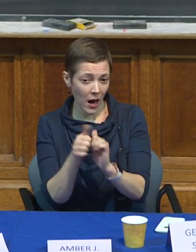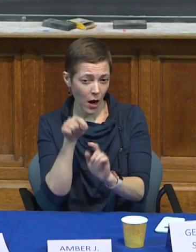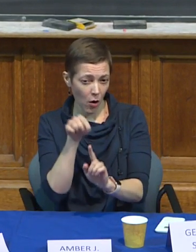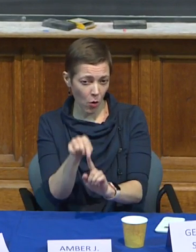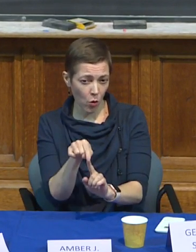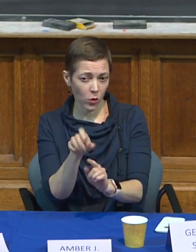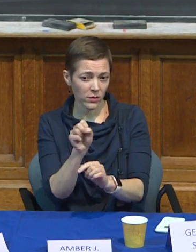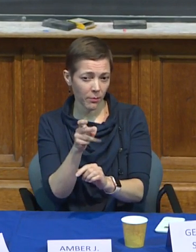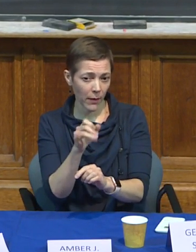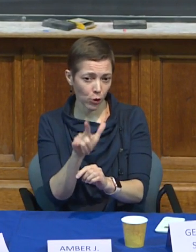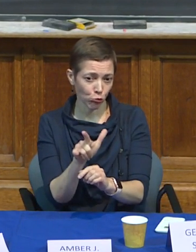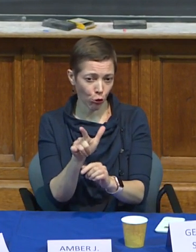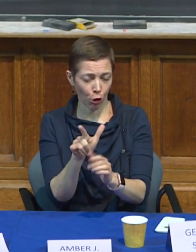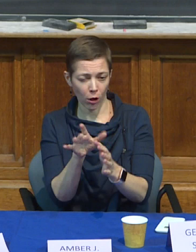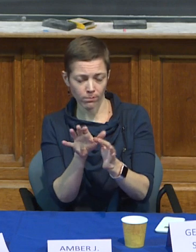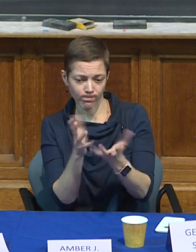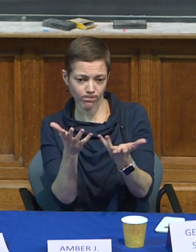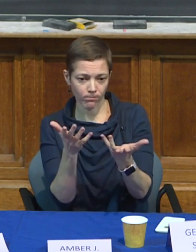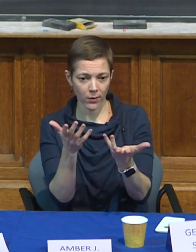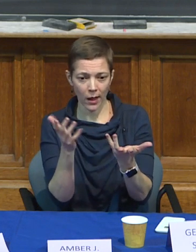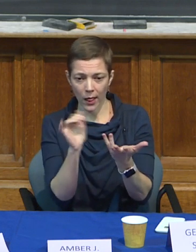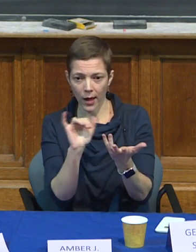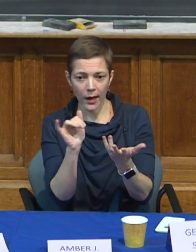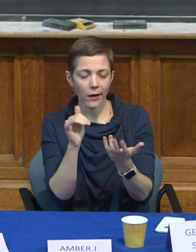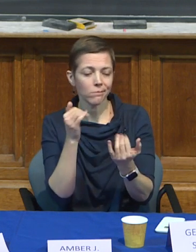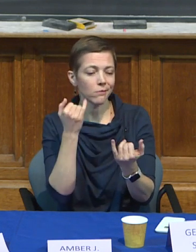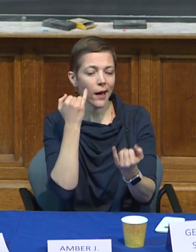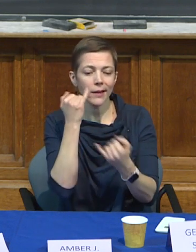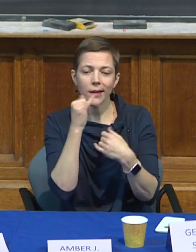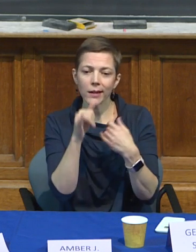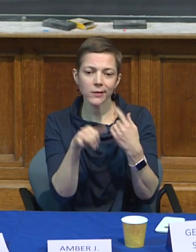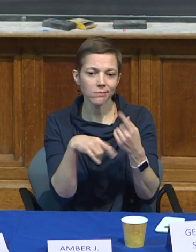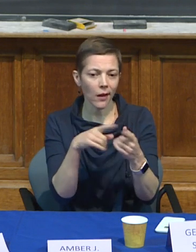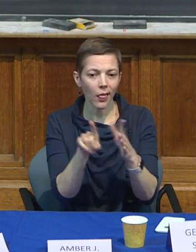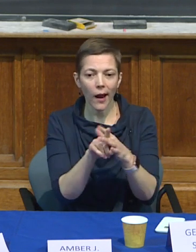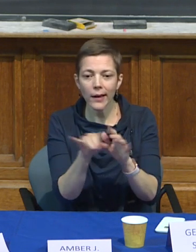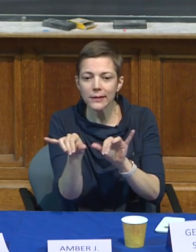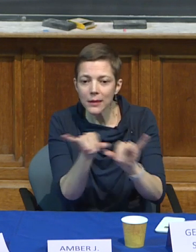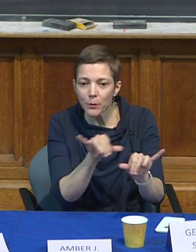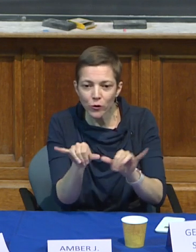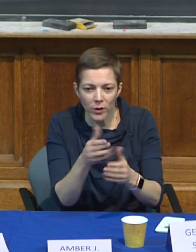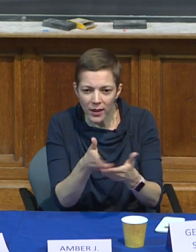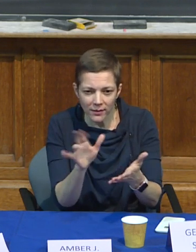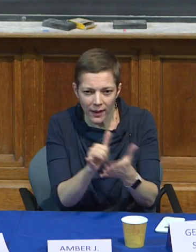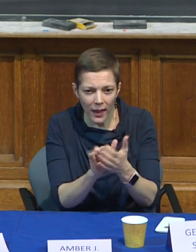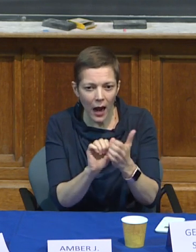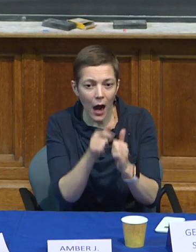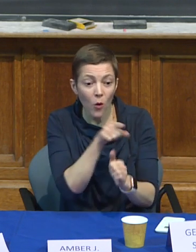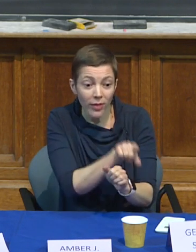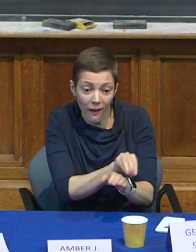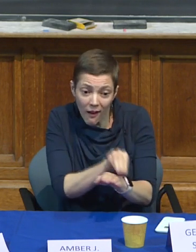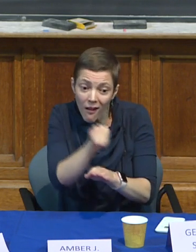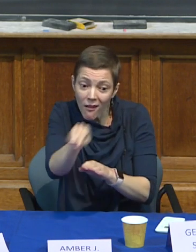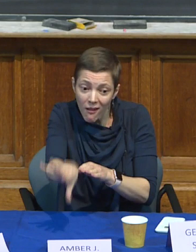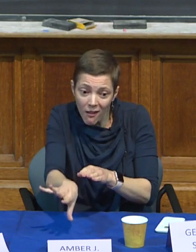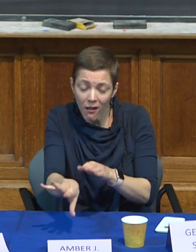of a language and how spatial ideas like symmetry and things like that.